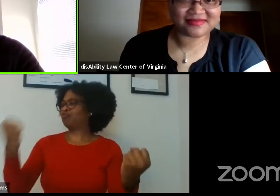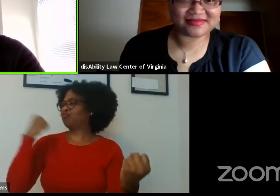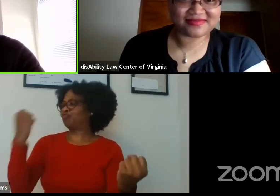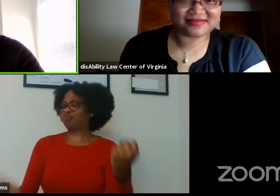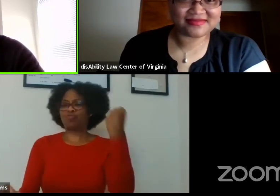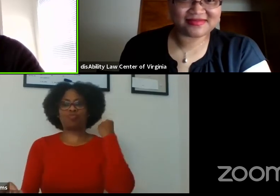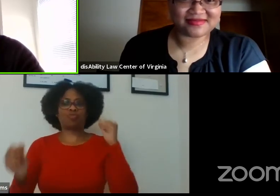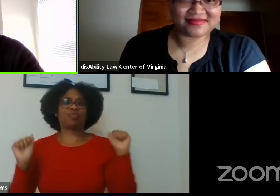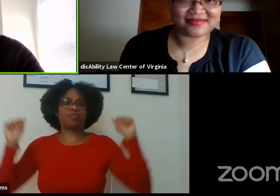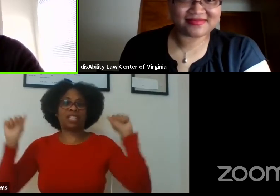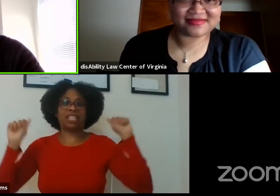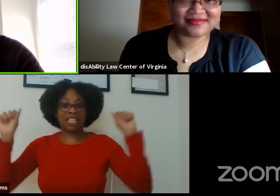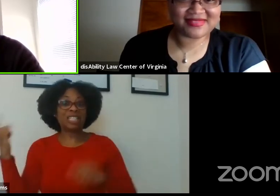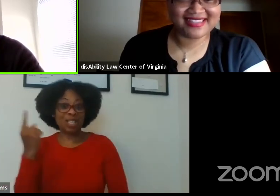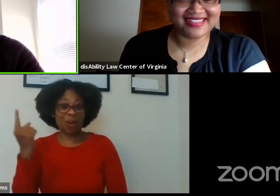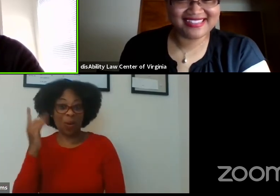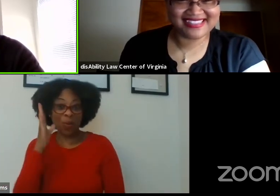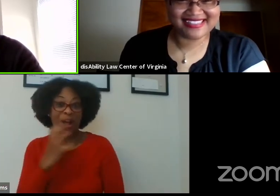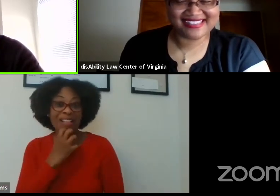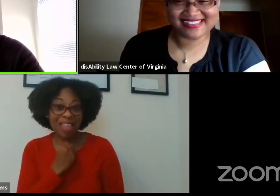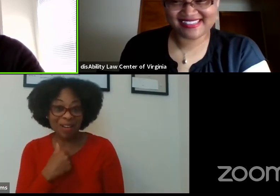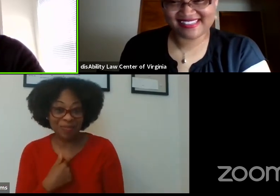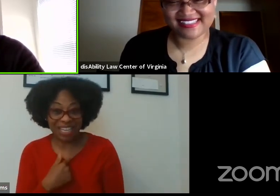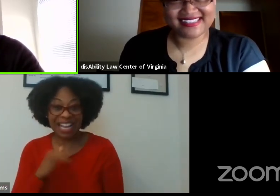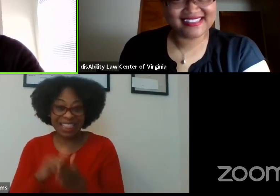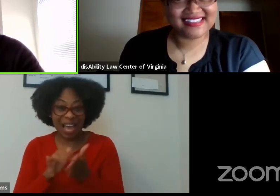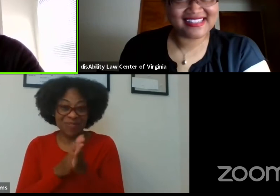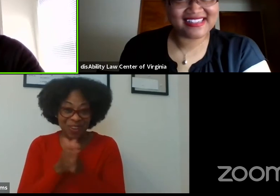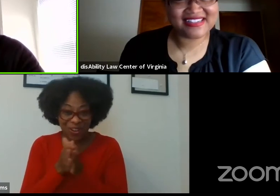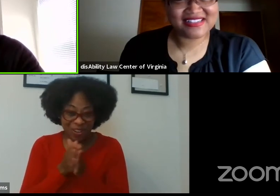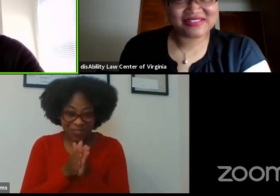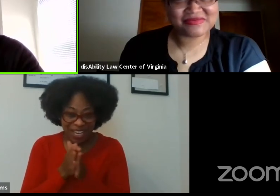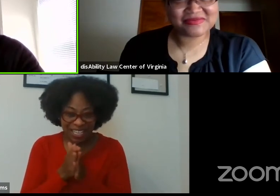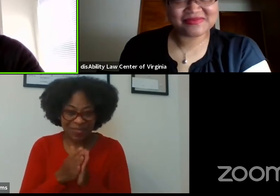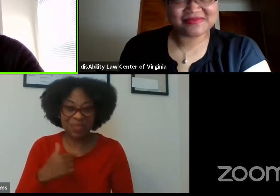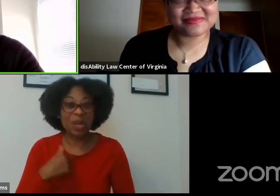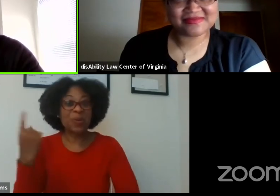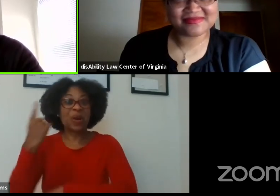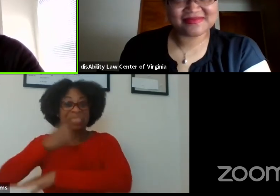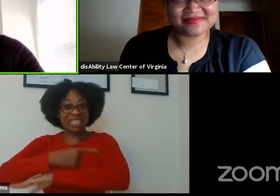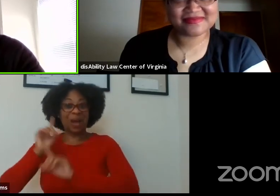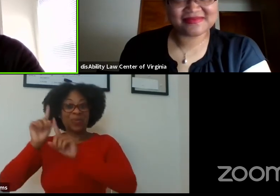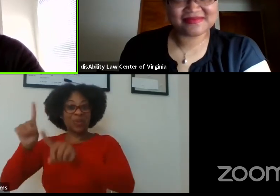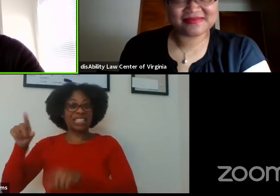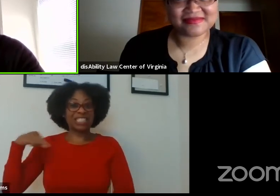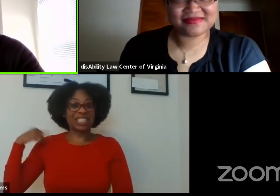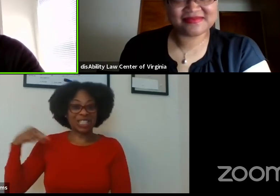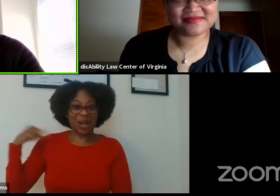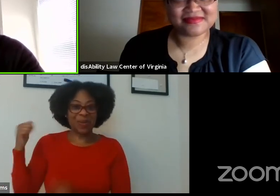It was an irrational thought, but it motivated me. And one day I went to the gym with a friend, and